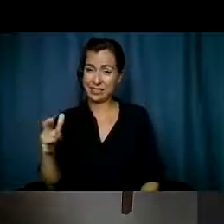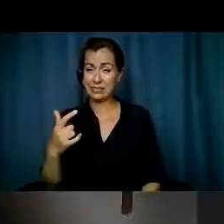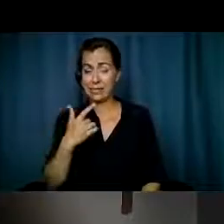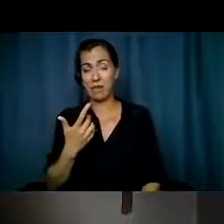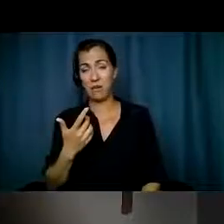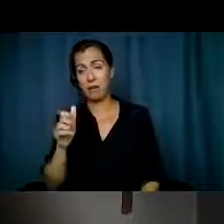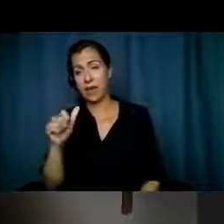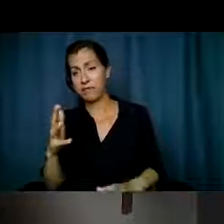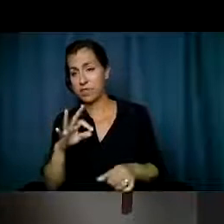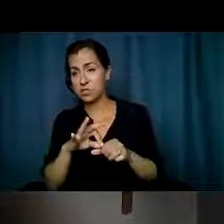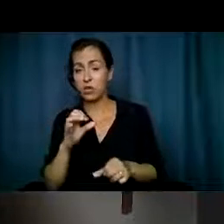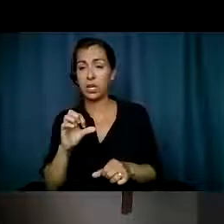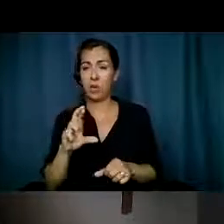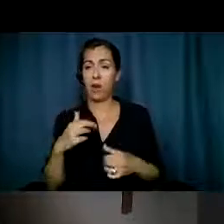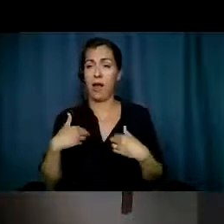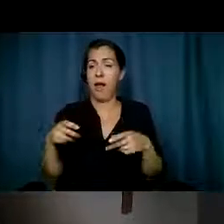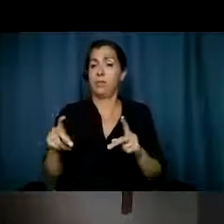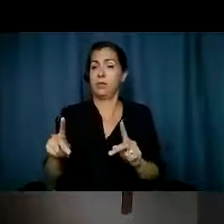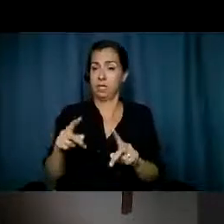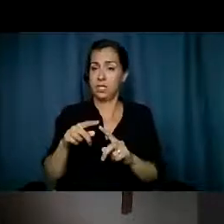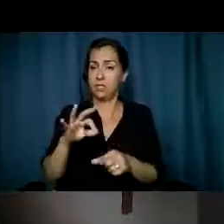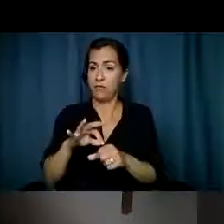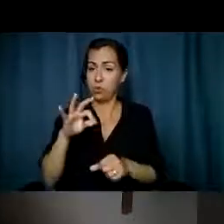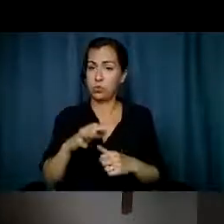states, with just the states highlighted here